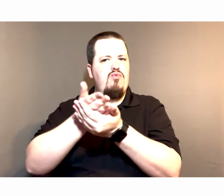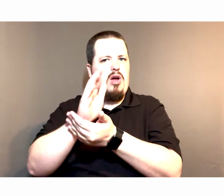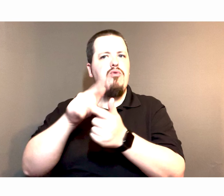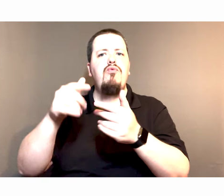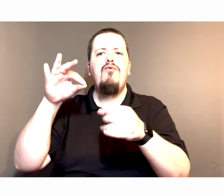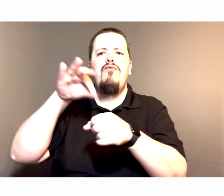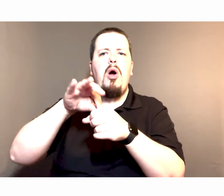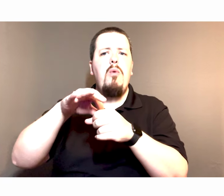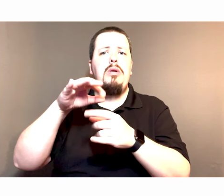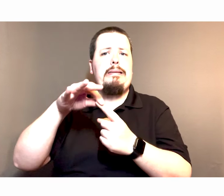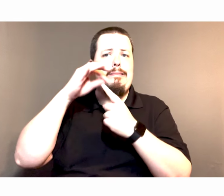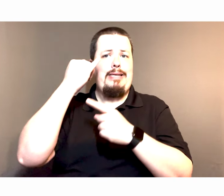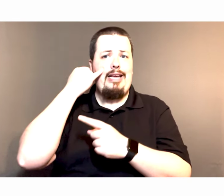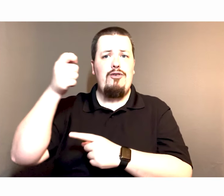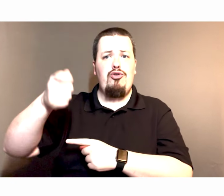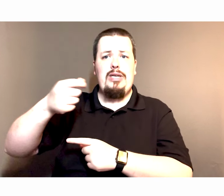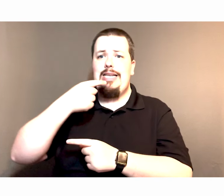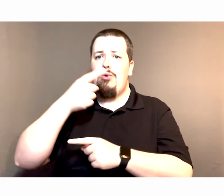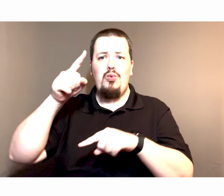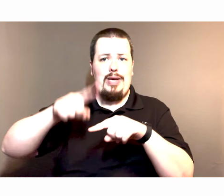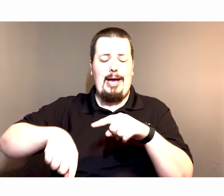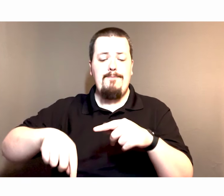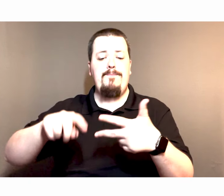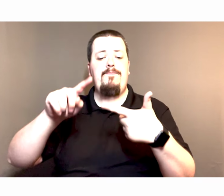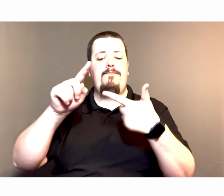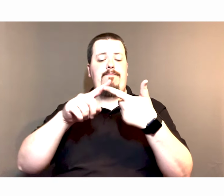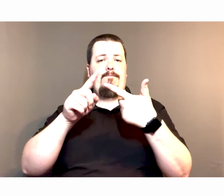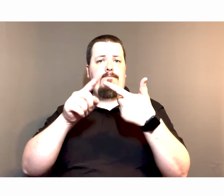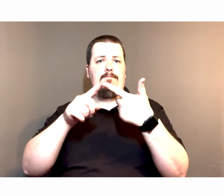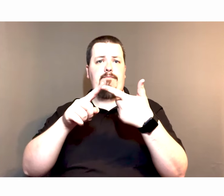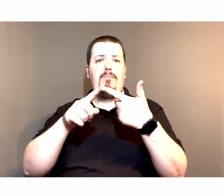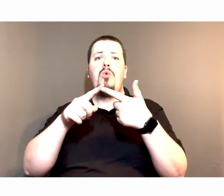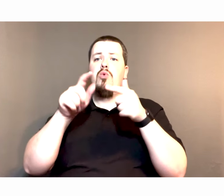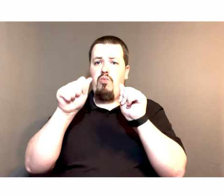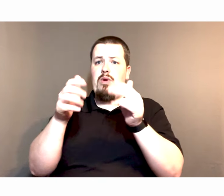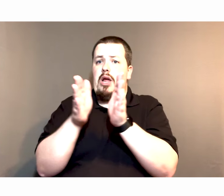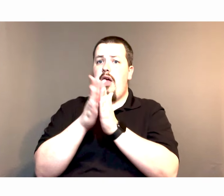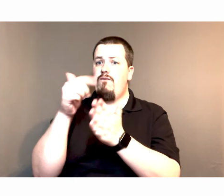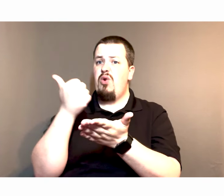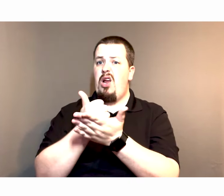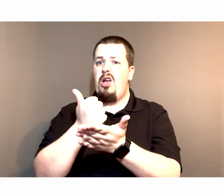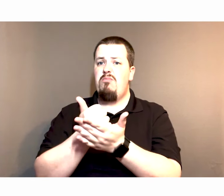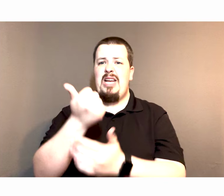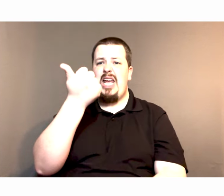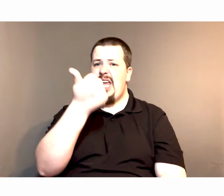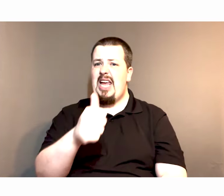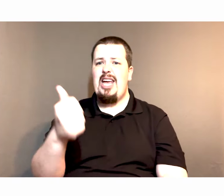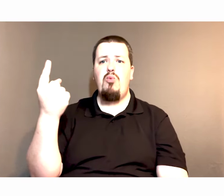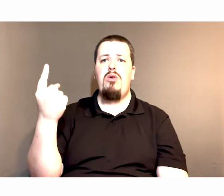Second, you have the right to ask for help and you can receive that help from almost anybody of your choosing.